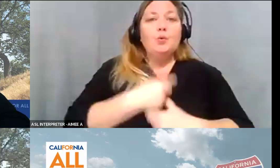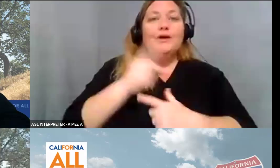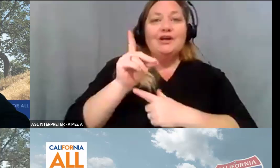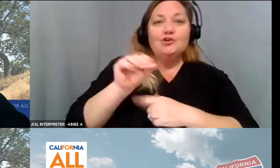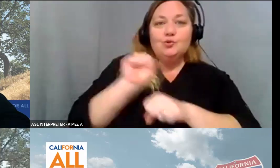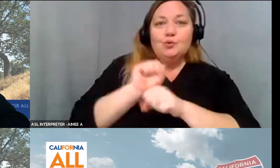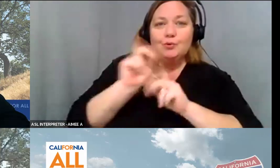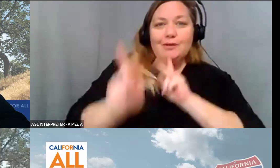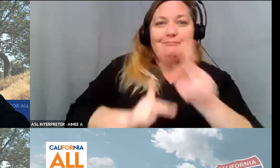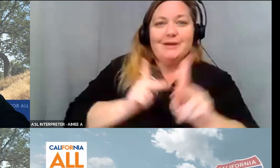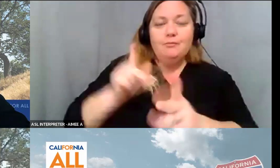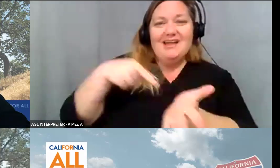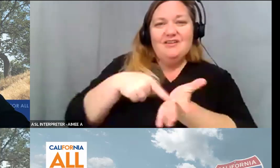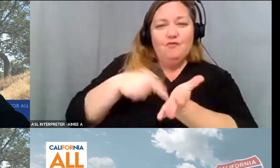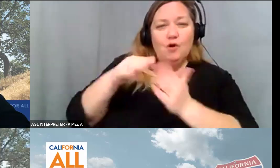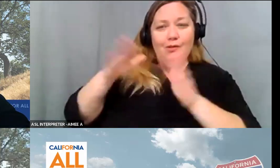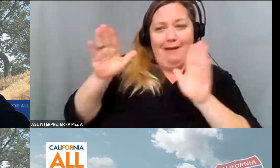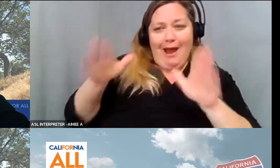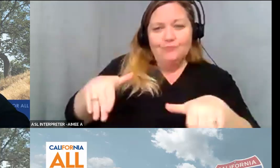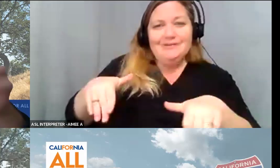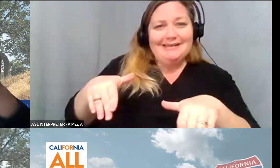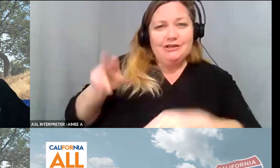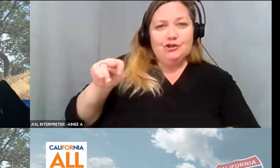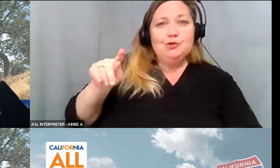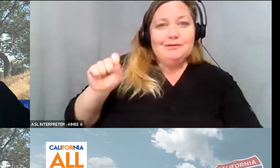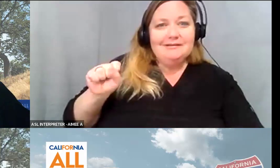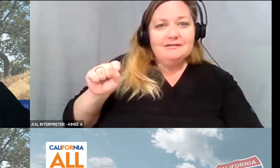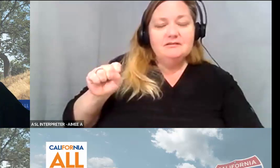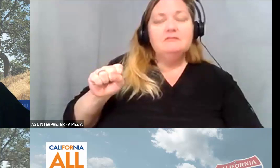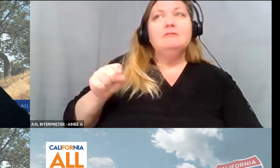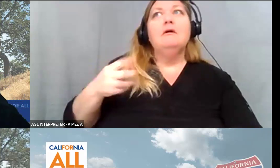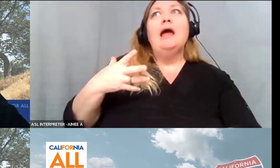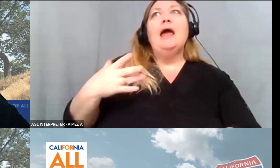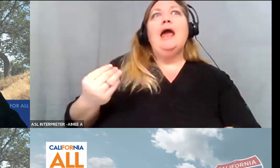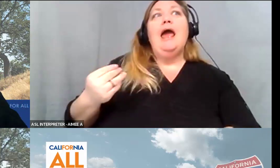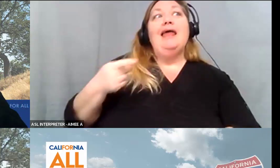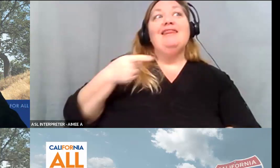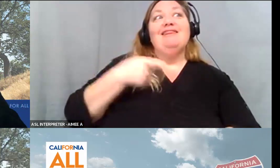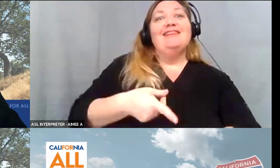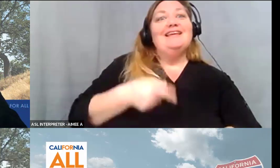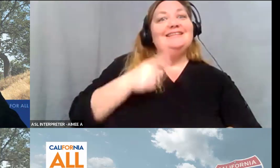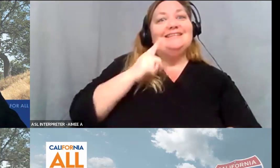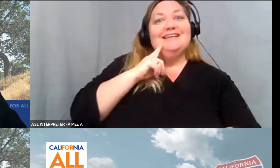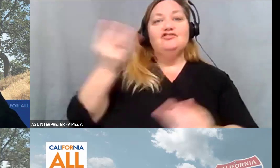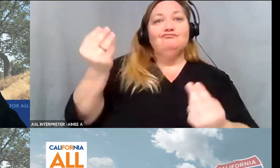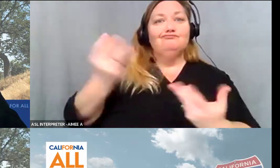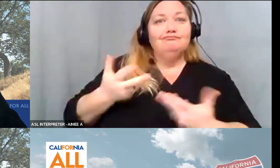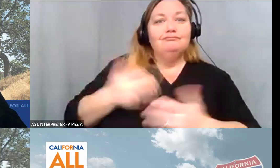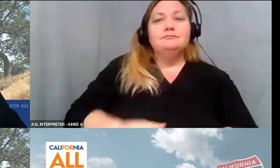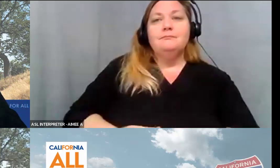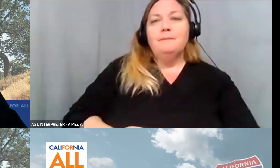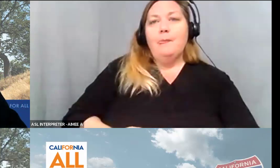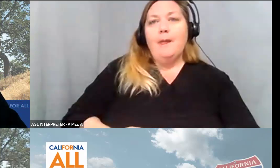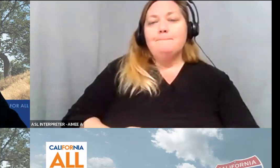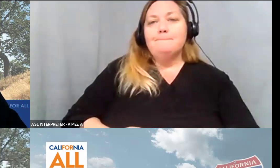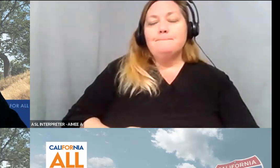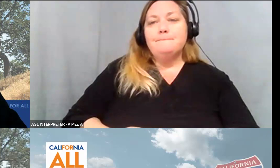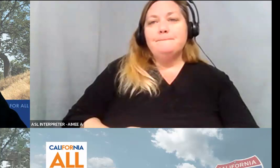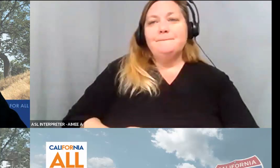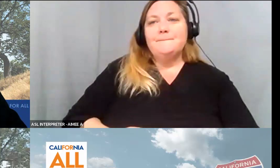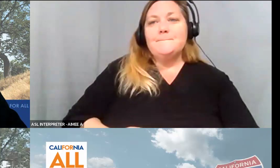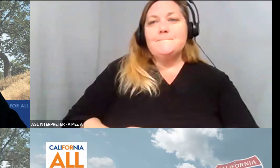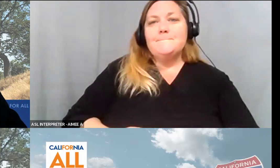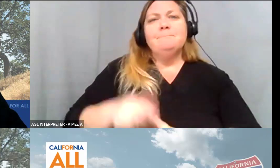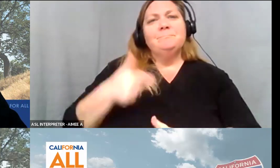who are in affordable housing units. And this is this is the rub is that I'm finding too many